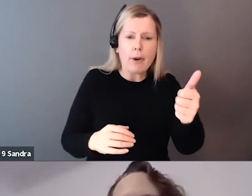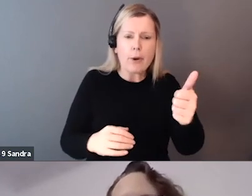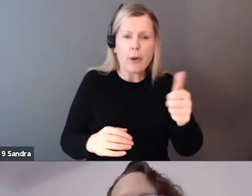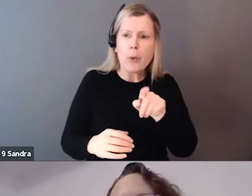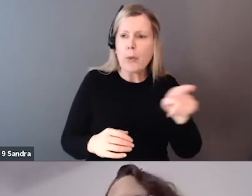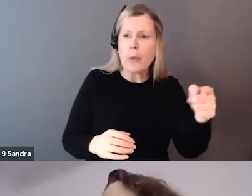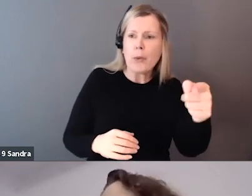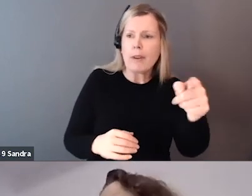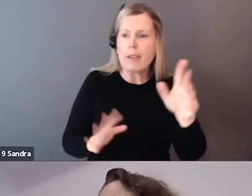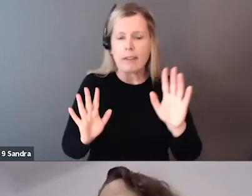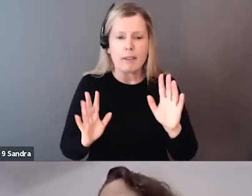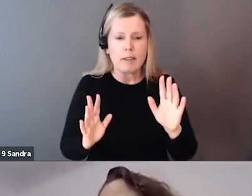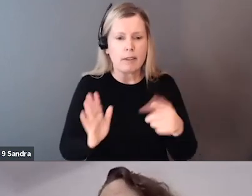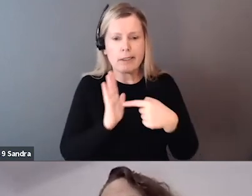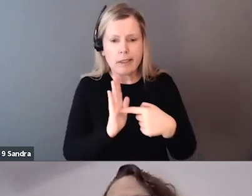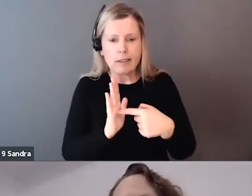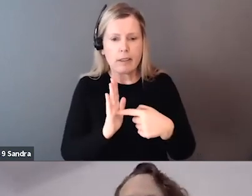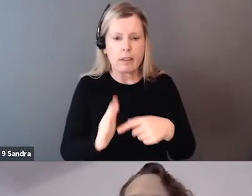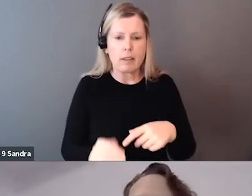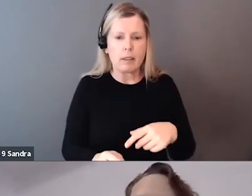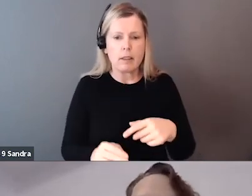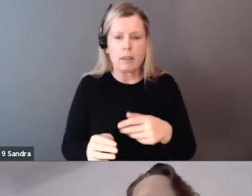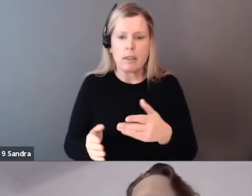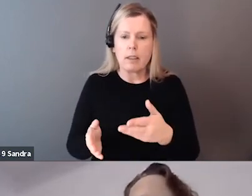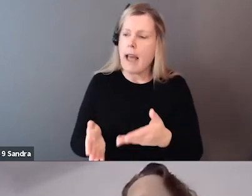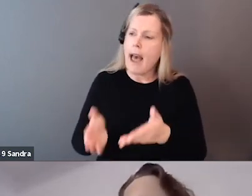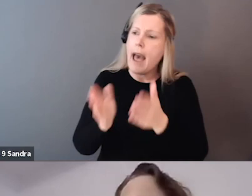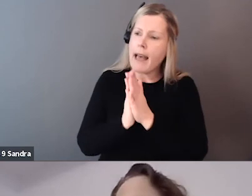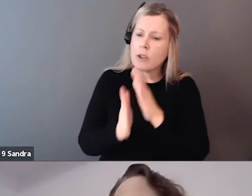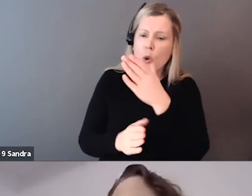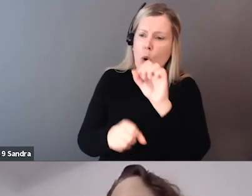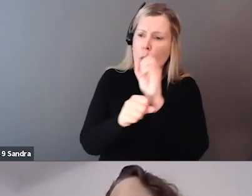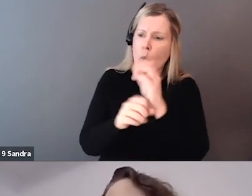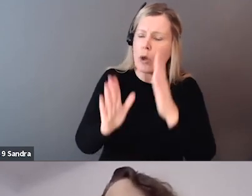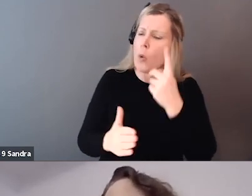problems. So here we have ask co-workers about the best approach, talk with co-workers about their